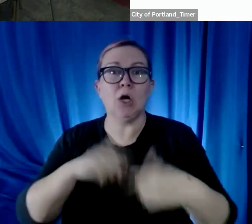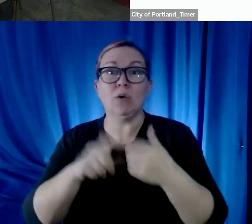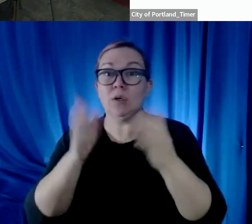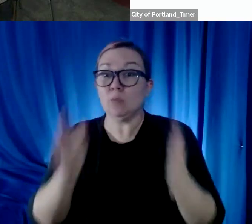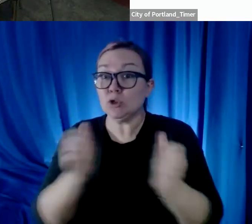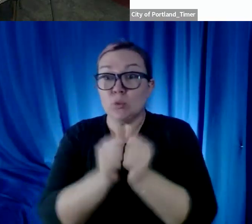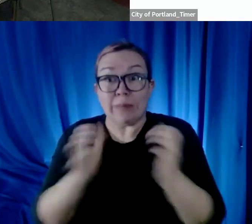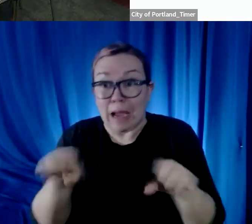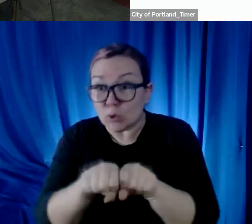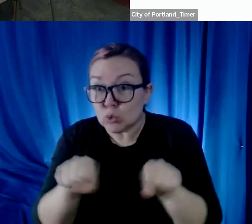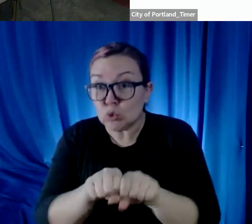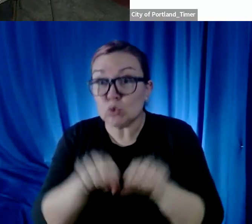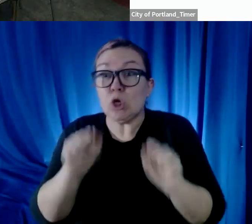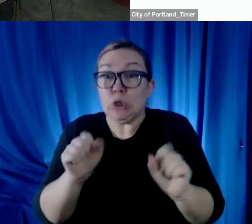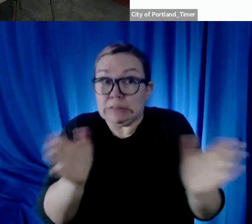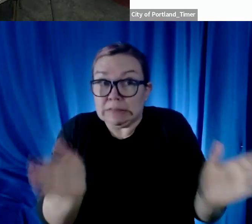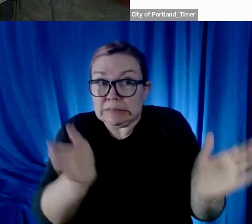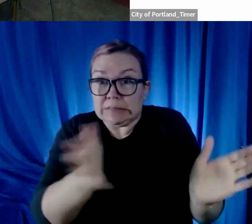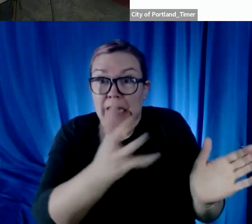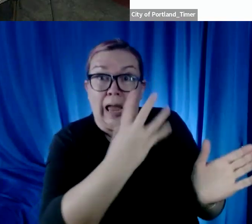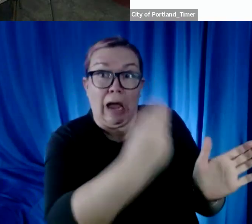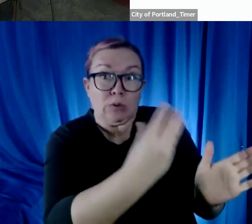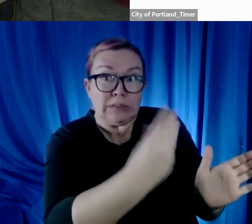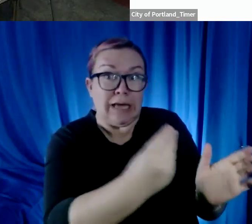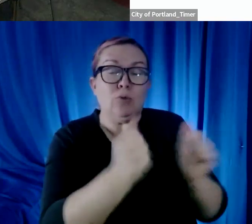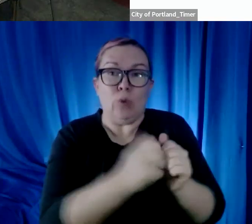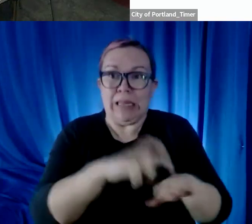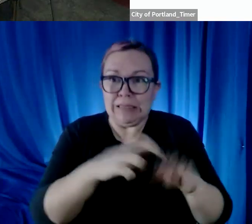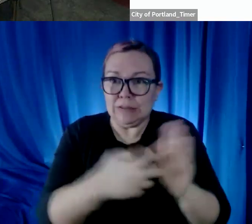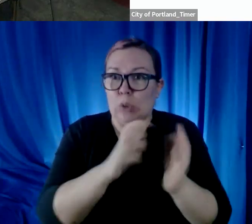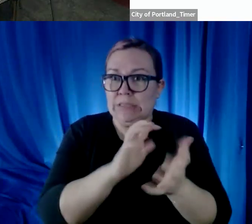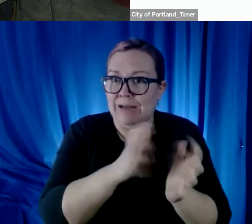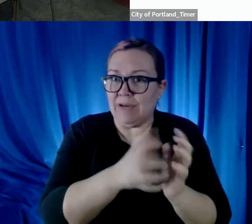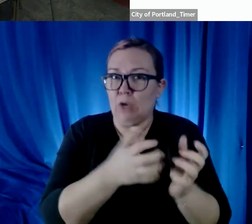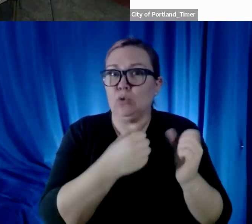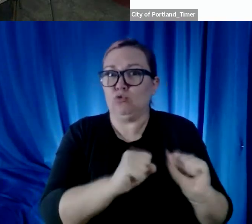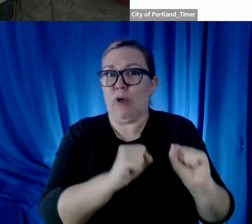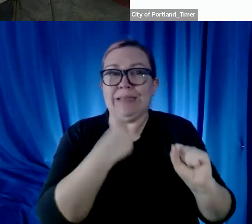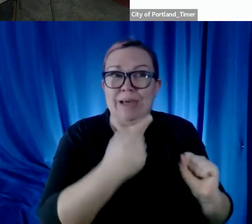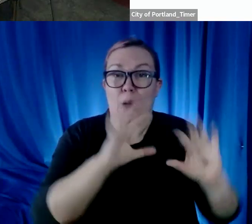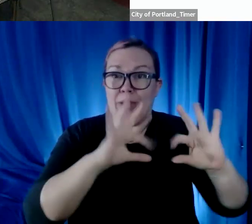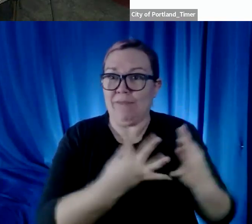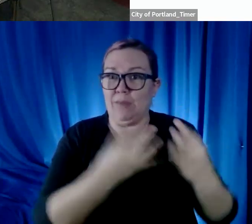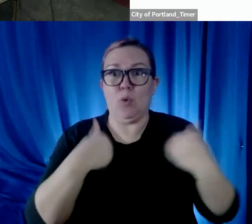I was able to coax her outside with the avocado toast so I could inform my family that we had a visitor.